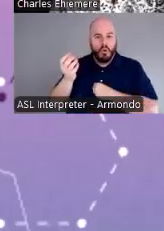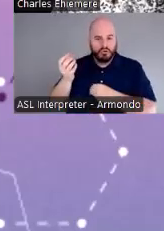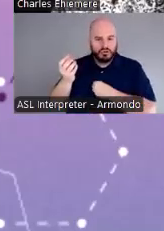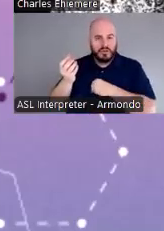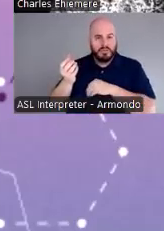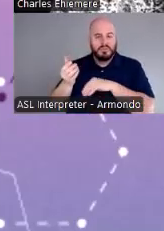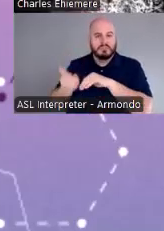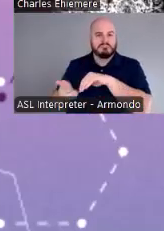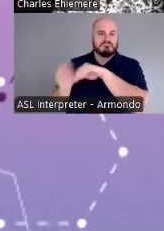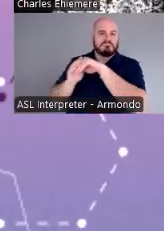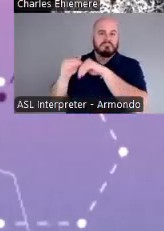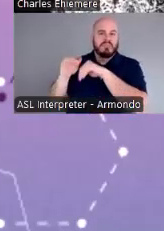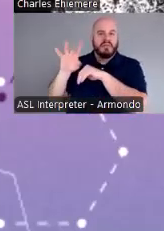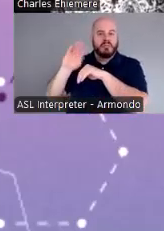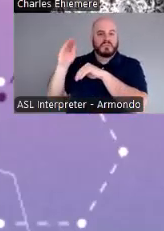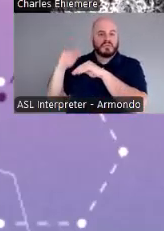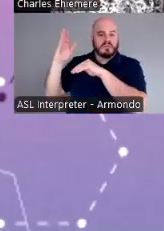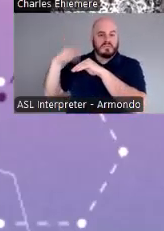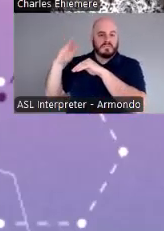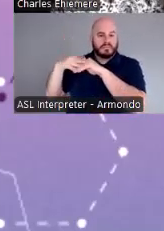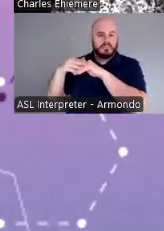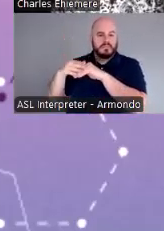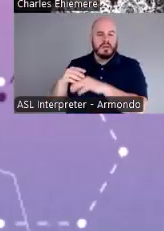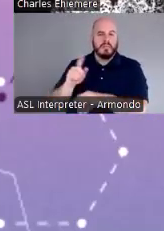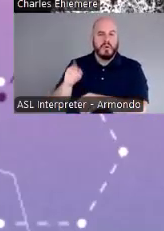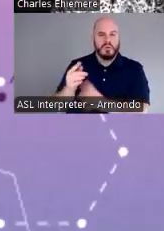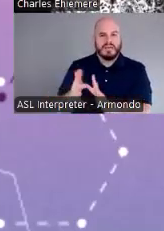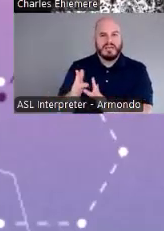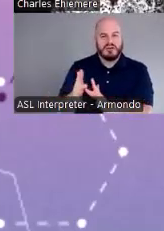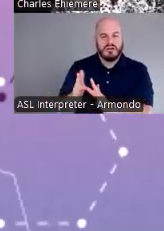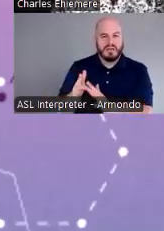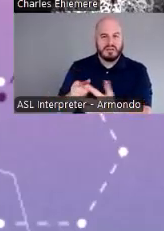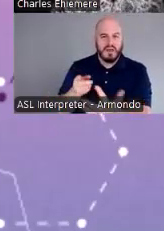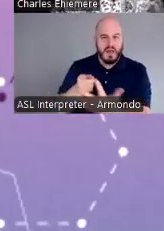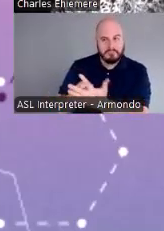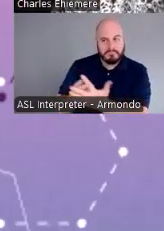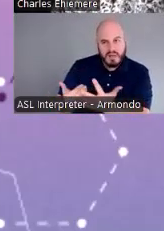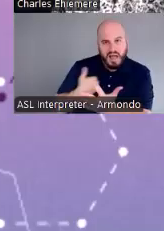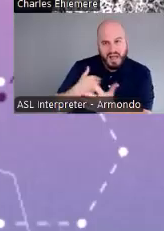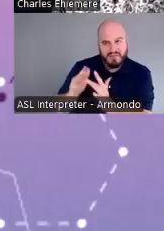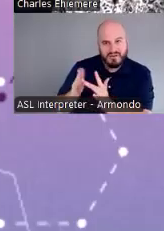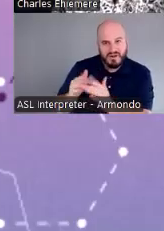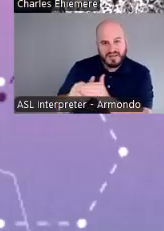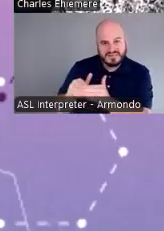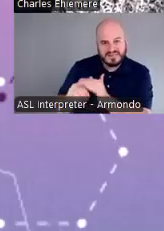so it's not generic response, that these are personalized, individualized responses.